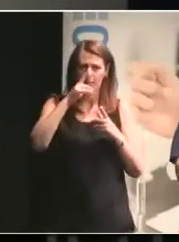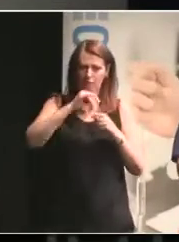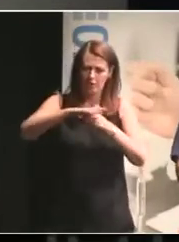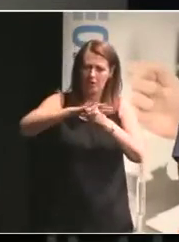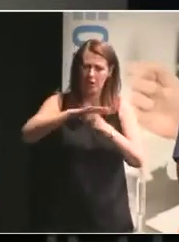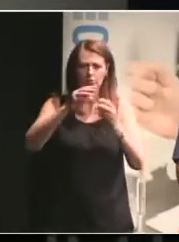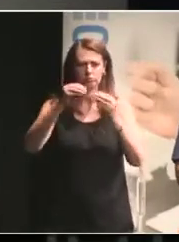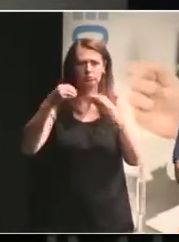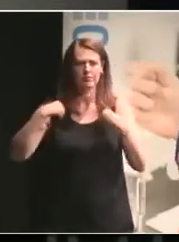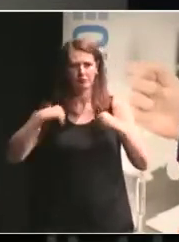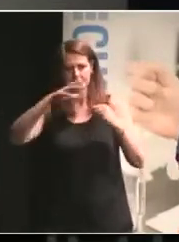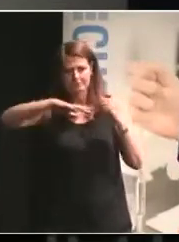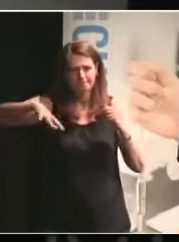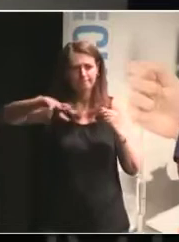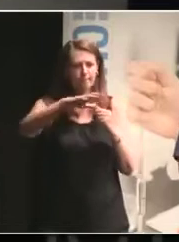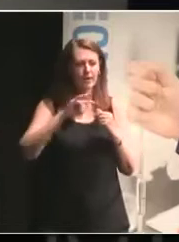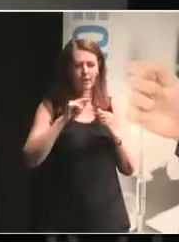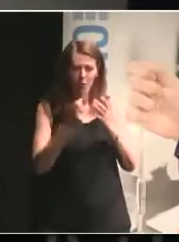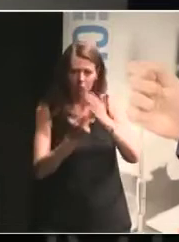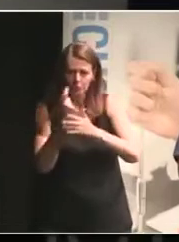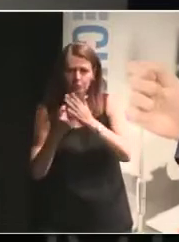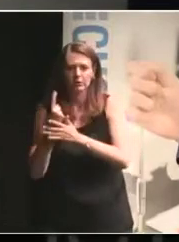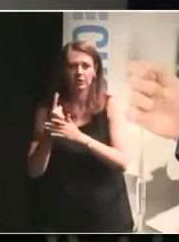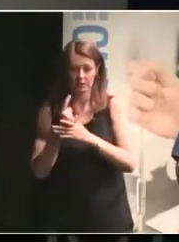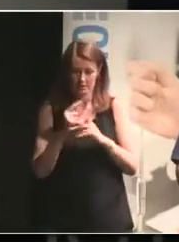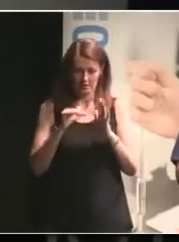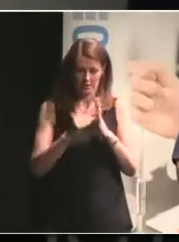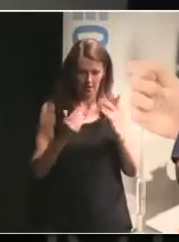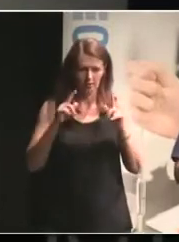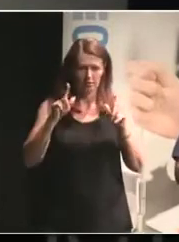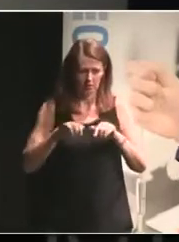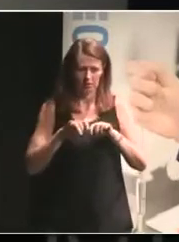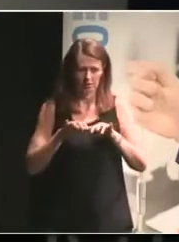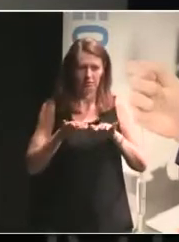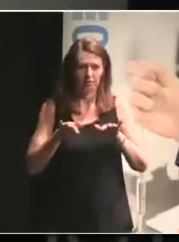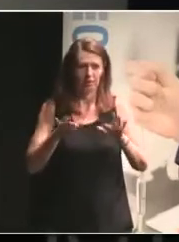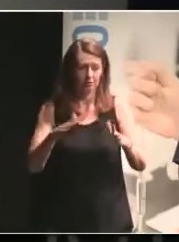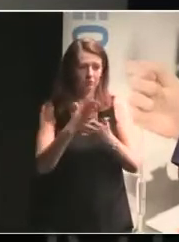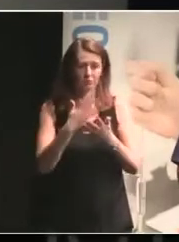the opportunities and the things that are just now beginning to happen as well are pretty exciting,